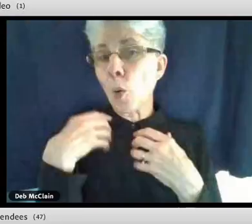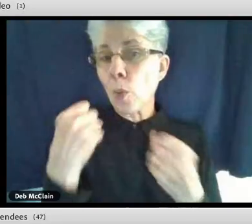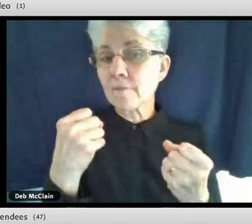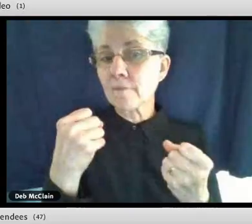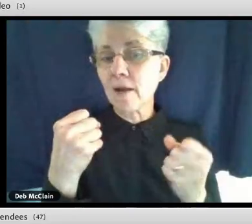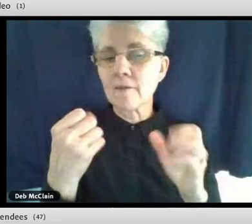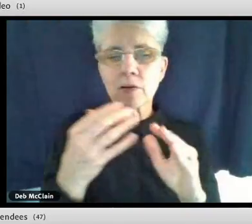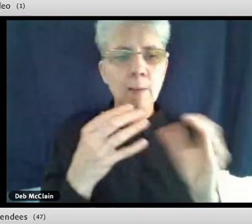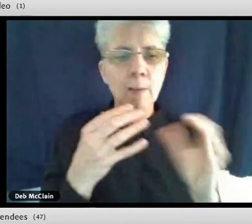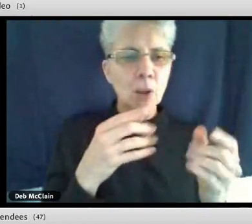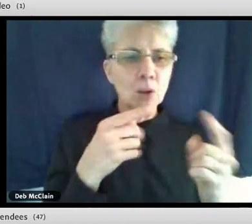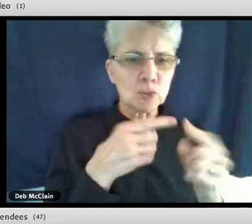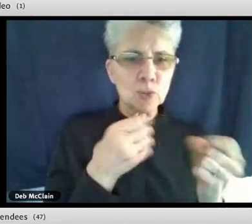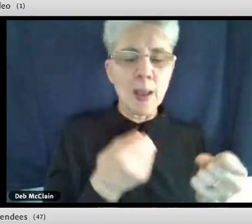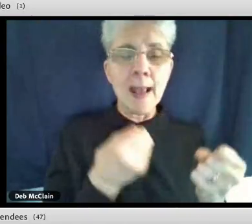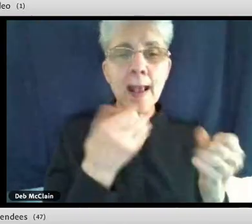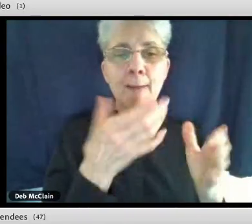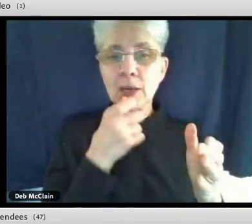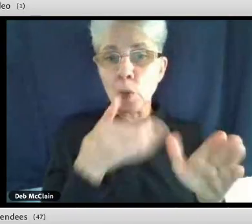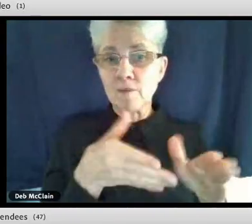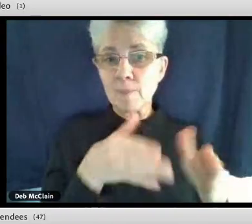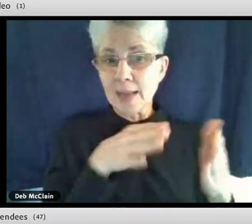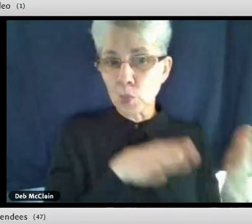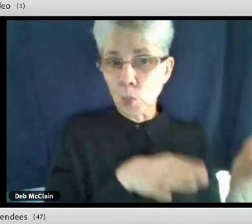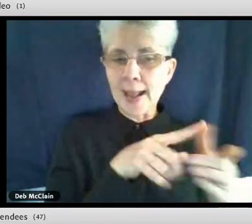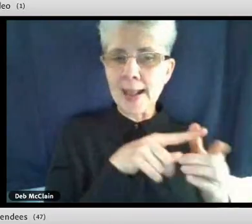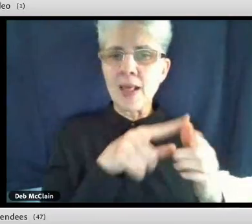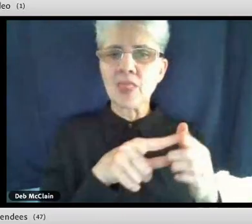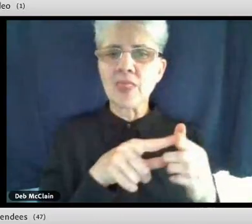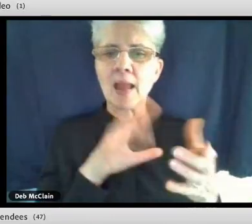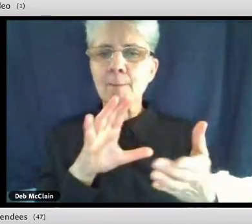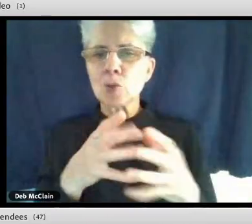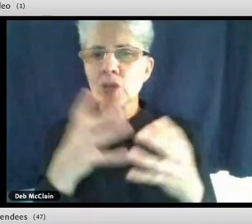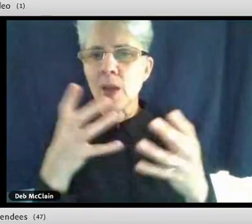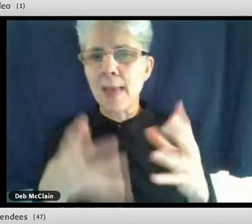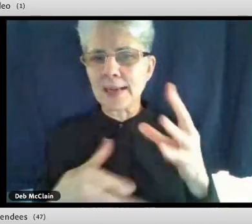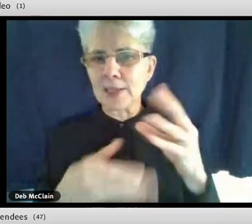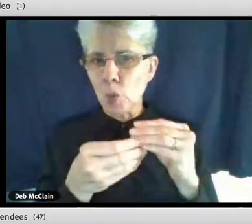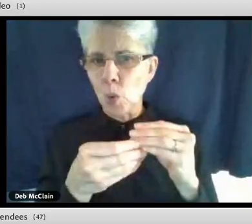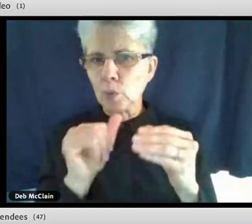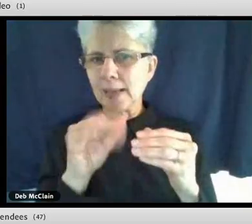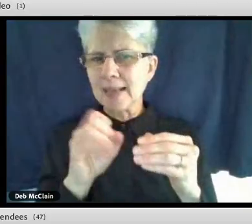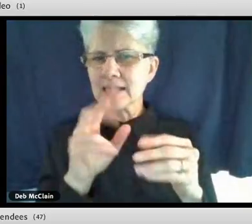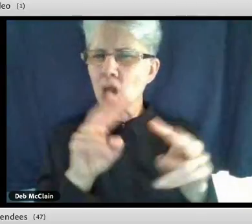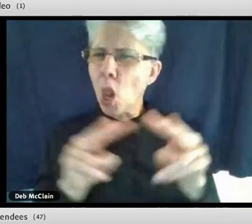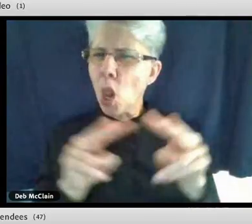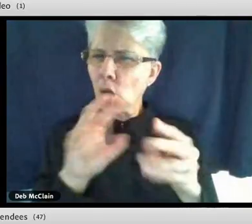as opposed to the amount of people that have passed away as opposed to the amount of total cases. You know, look at the numbers.